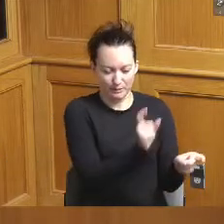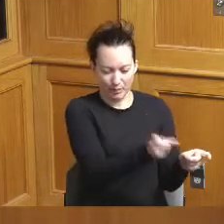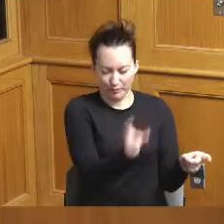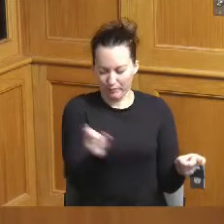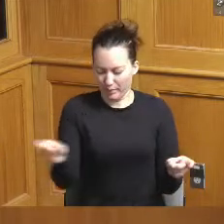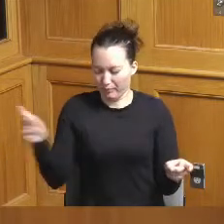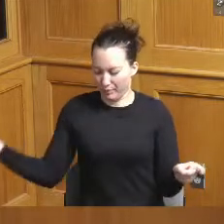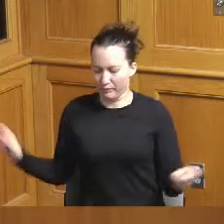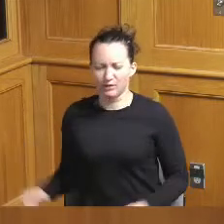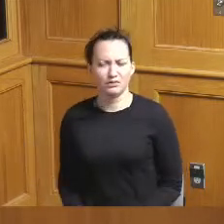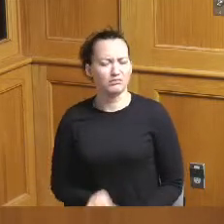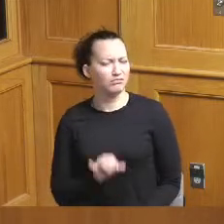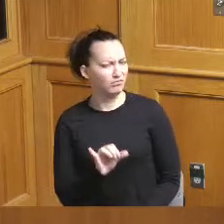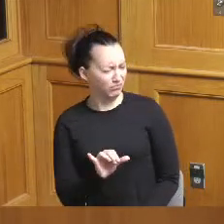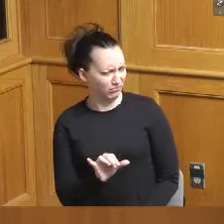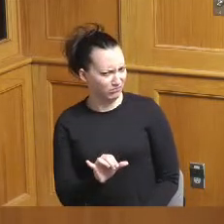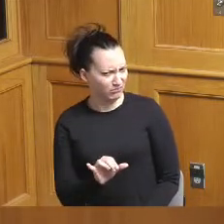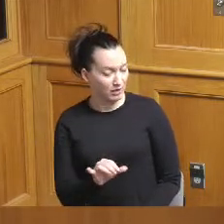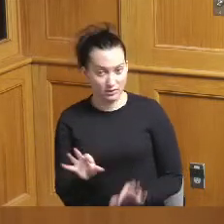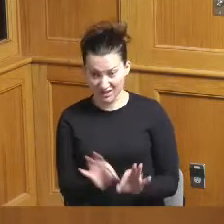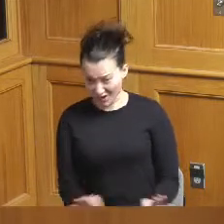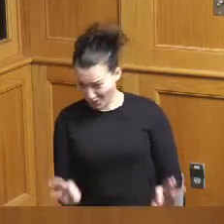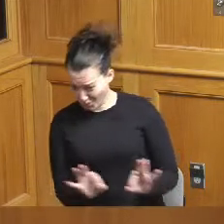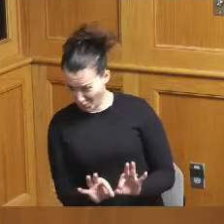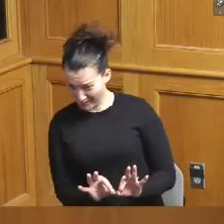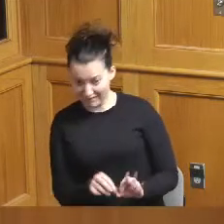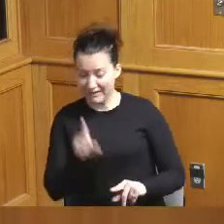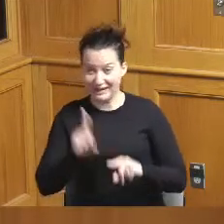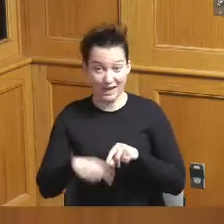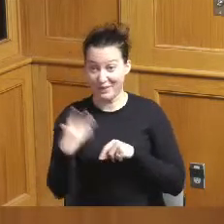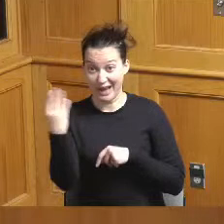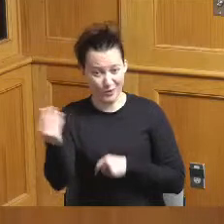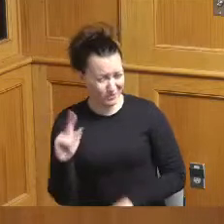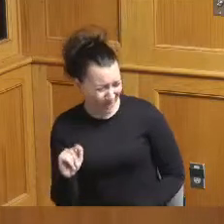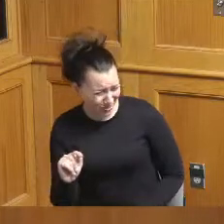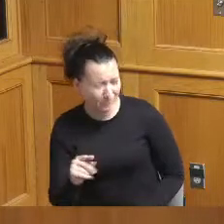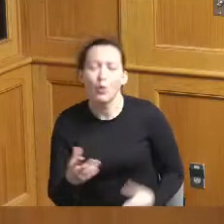open samples okay it's very important that you can't be out at the bathroom or whatever the point